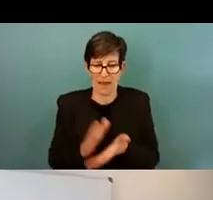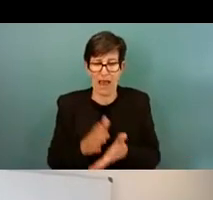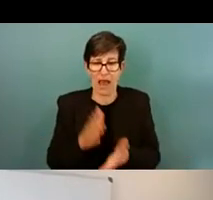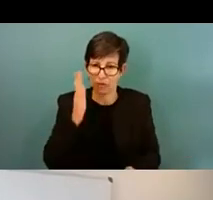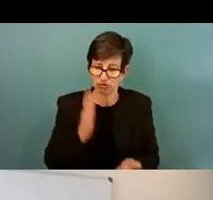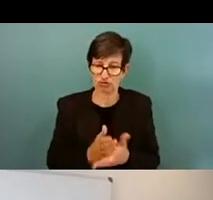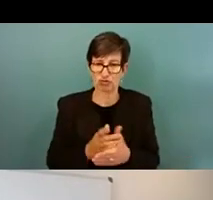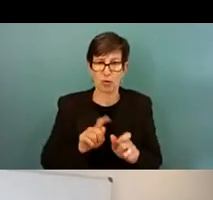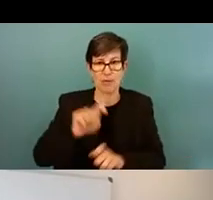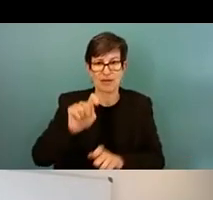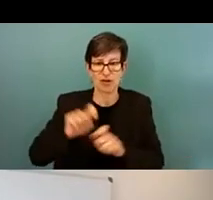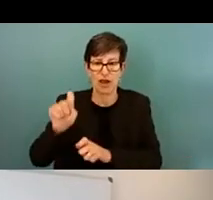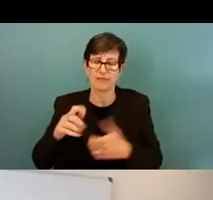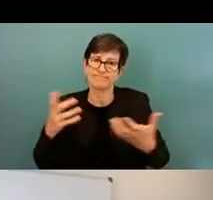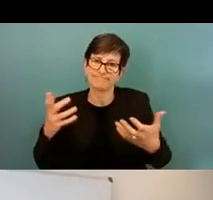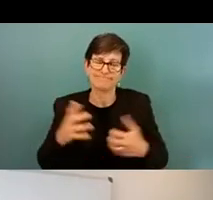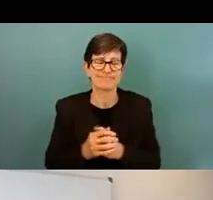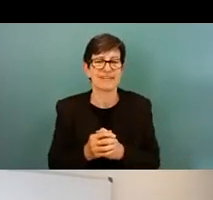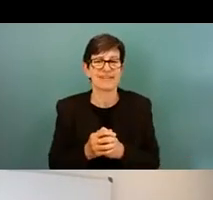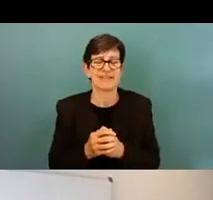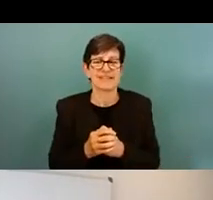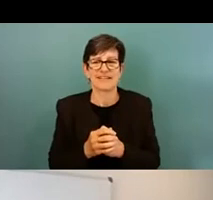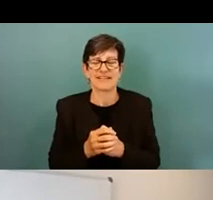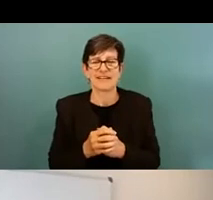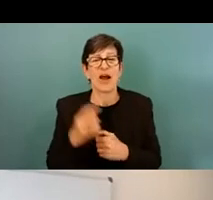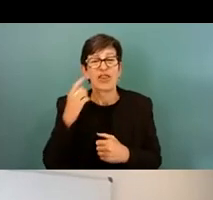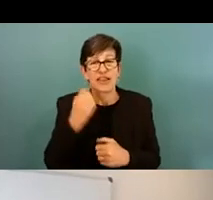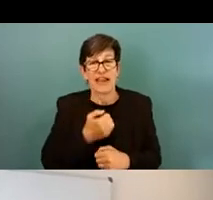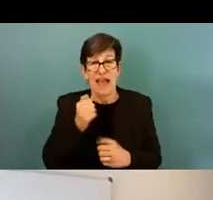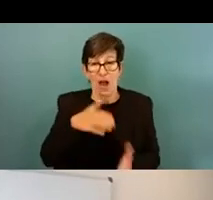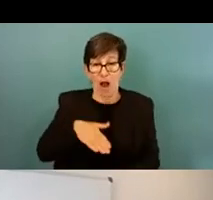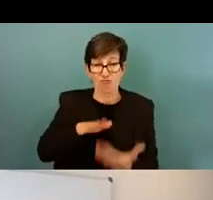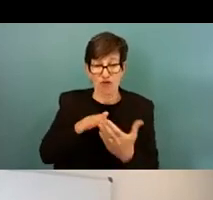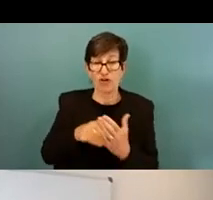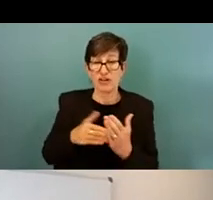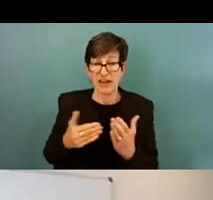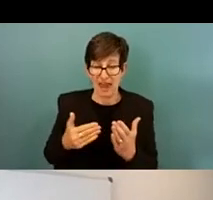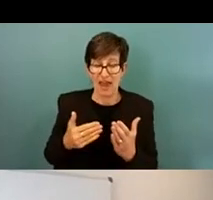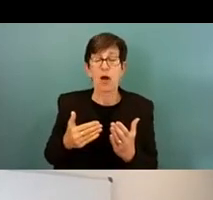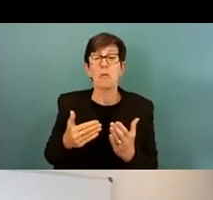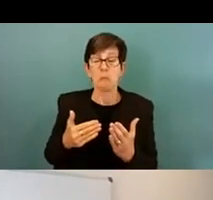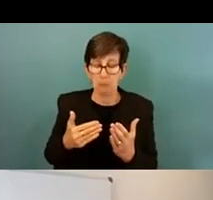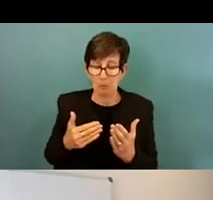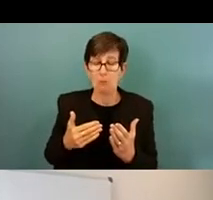I think that the approach we're taking now shed some significant light. It does connect